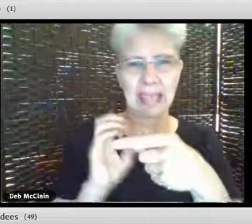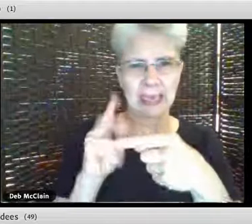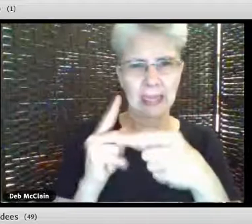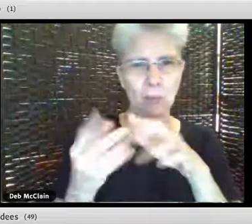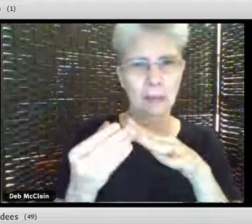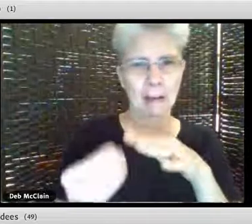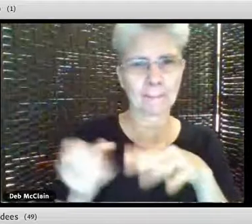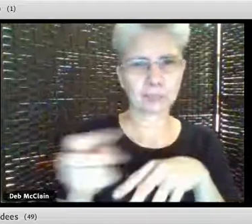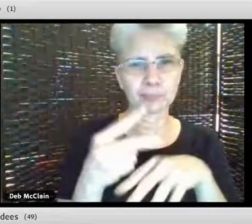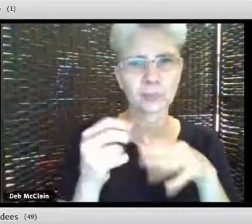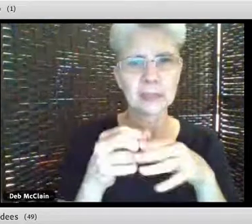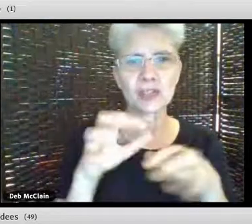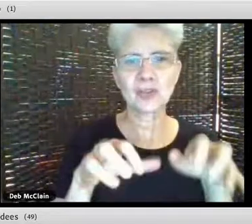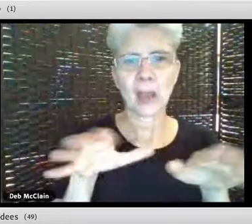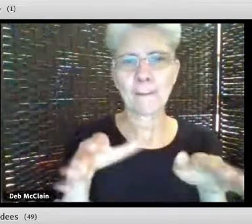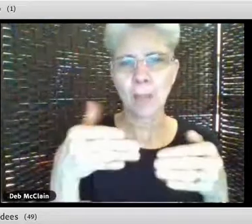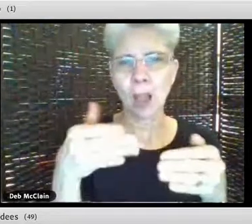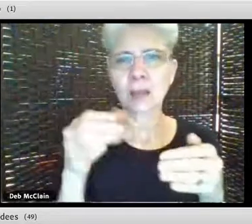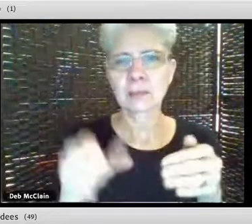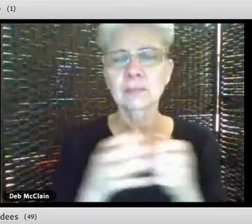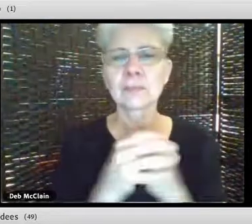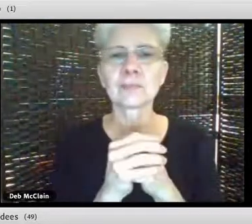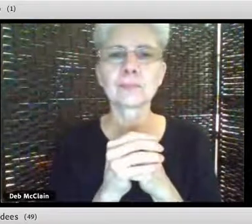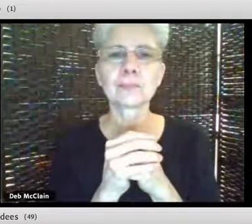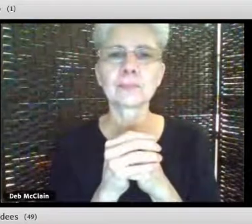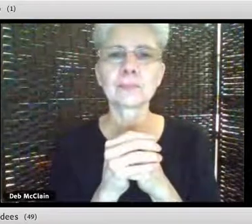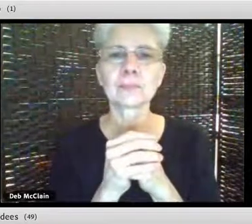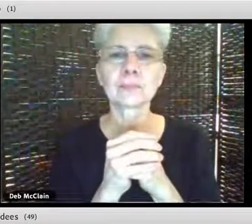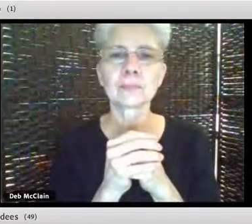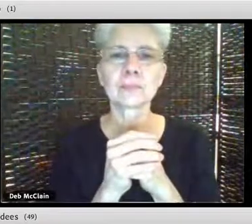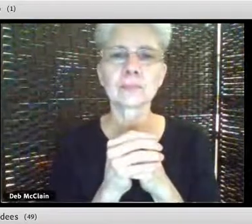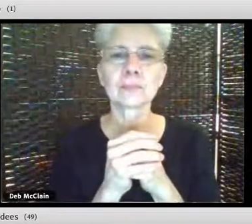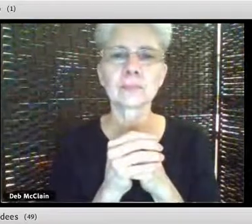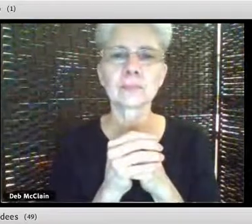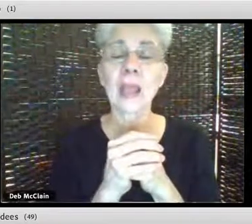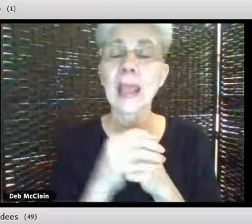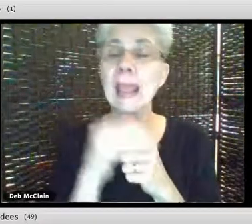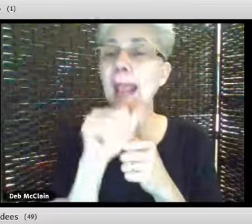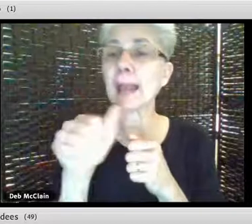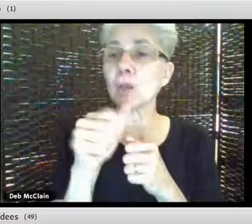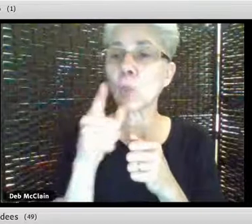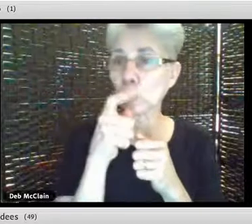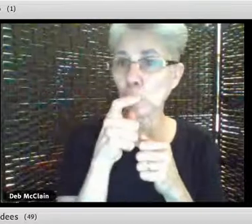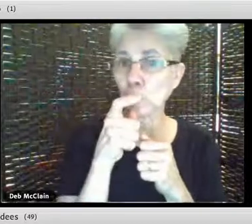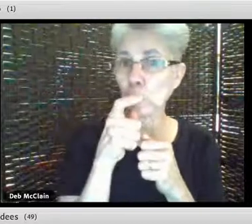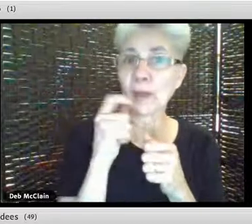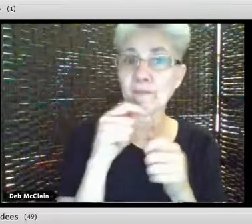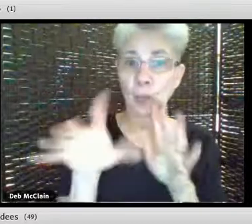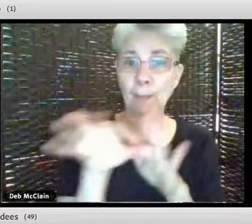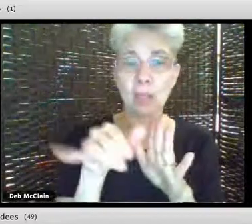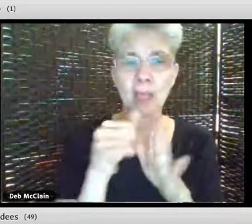I'm going to put it in the chat box, and anybody that -- If you guys click on that, you would be able to get into